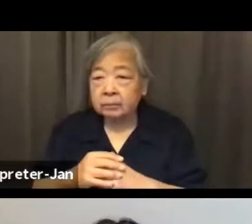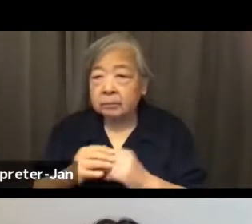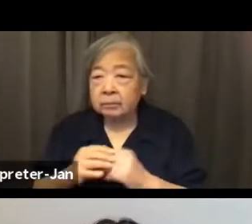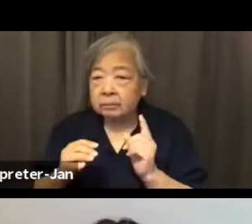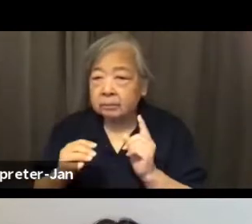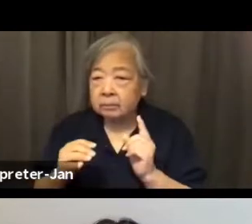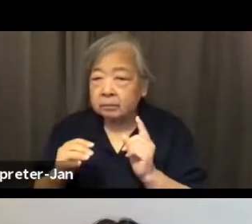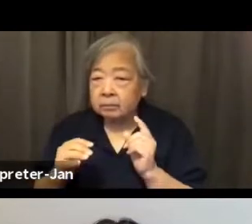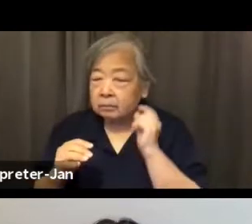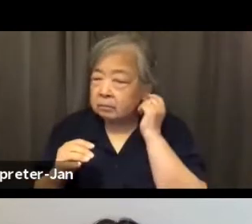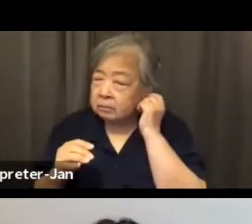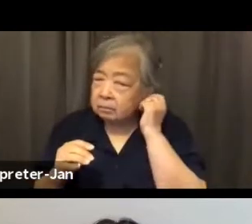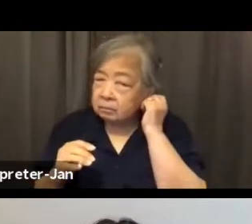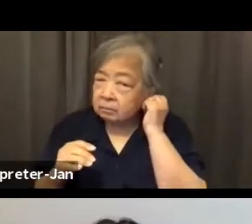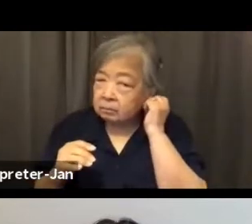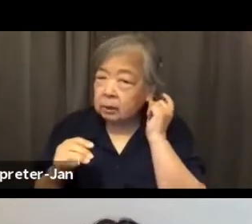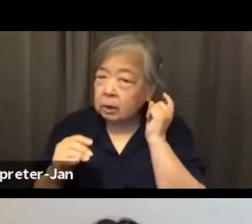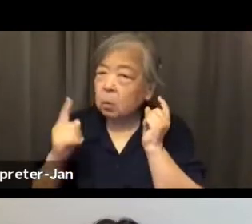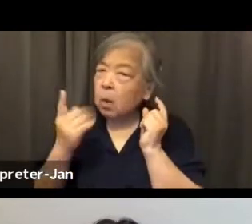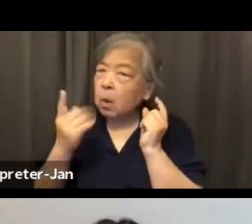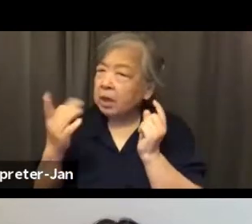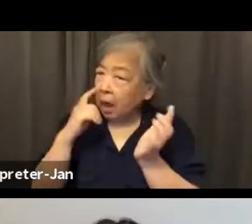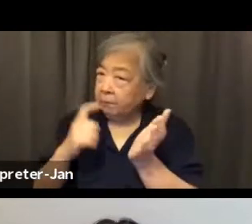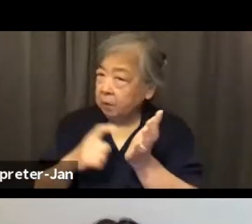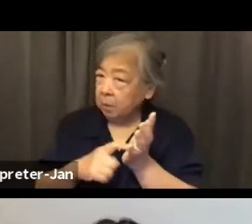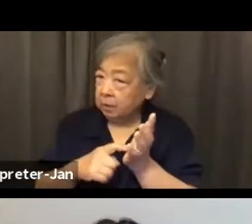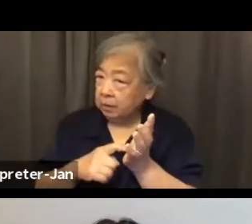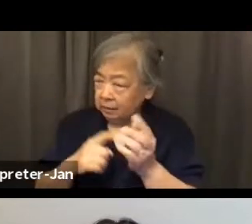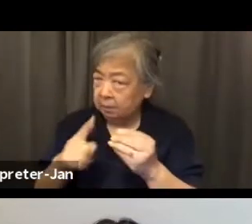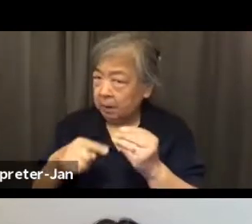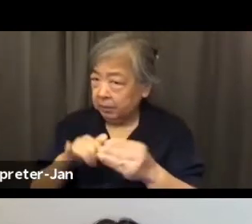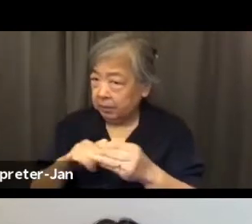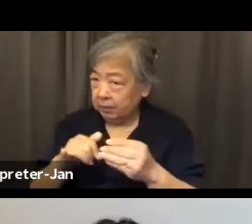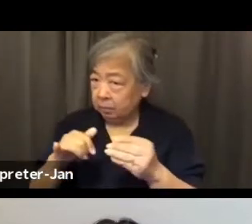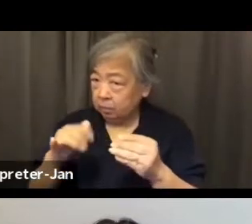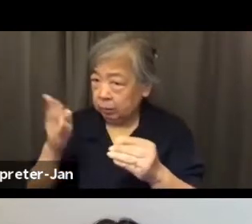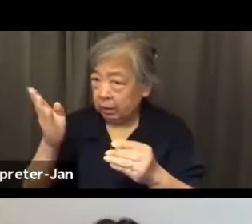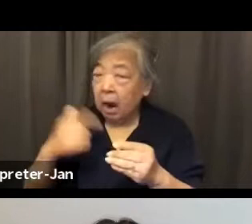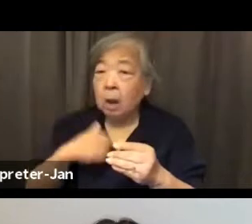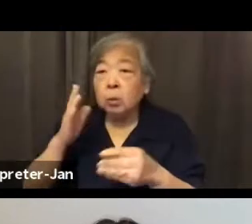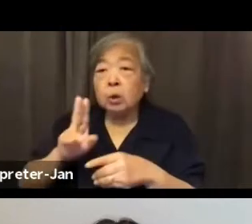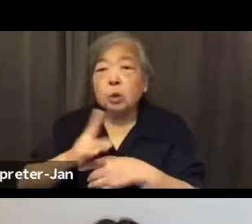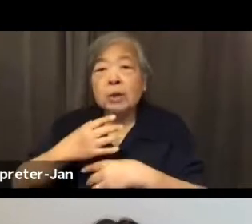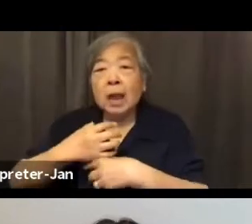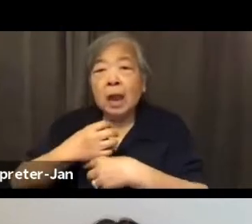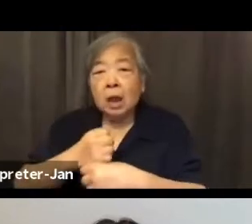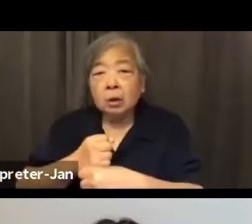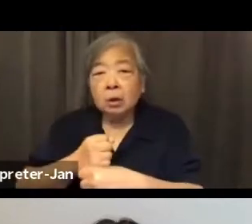And one thing you'll notice about the PowerPoint presentation, I'll use the acronym NSLI-Y,